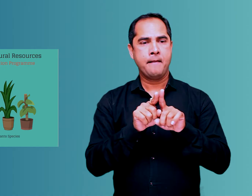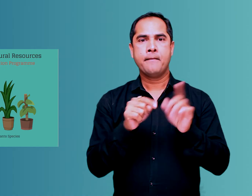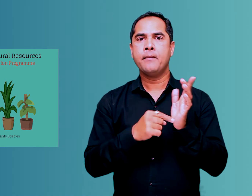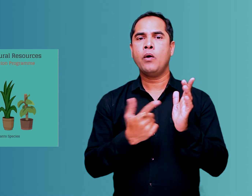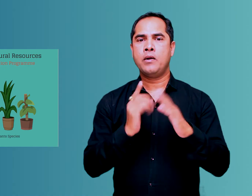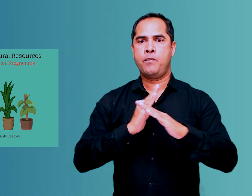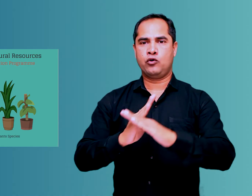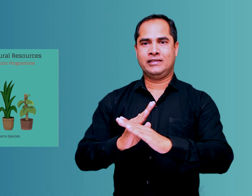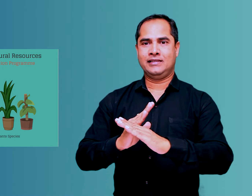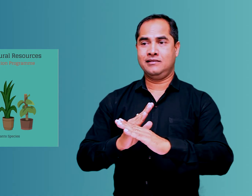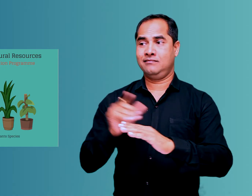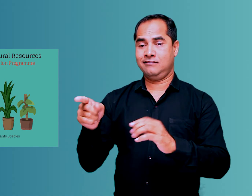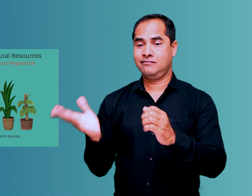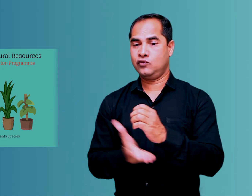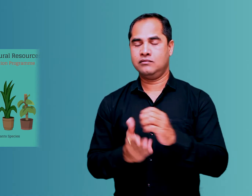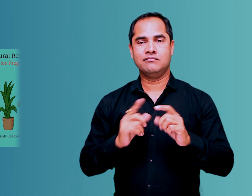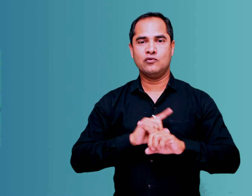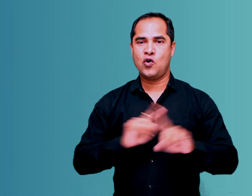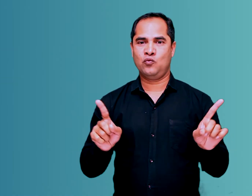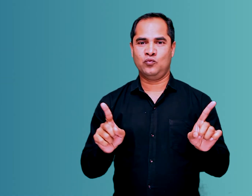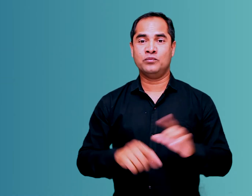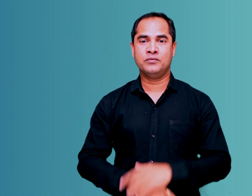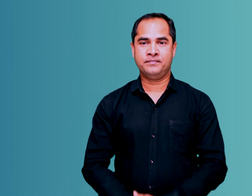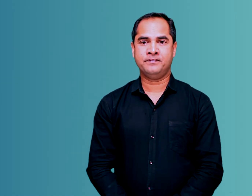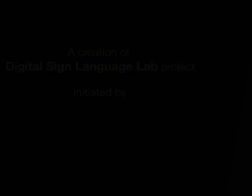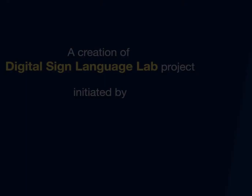the list of protected species.